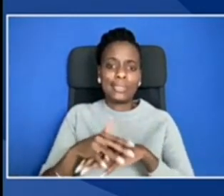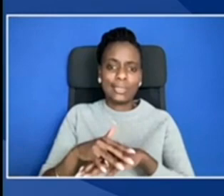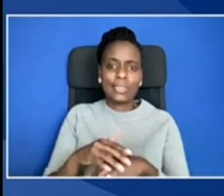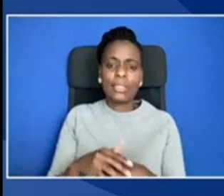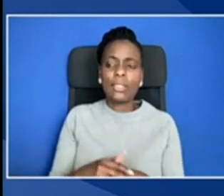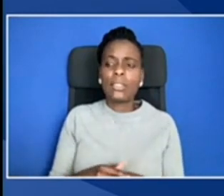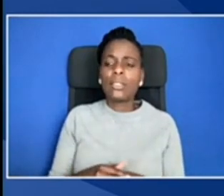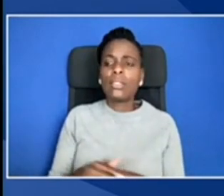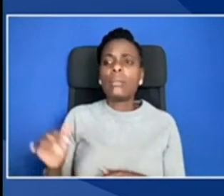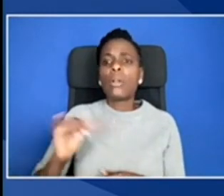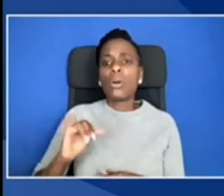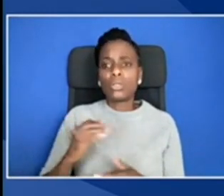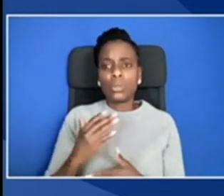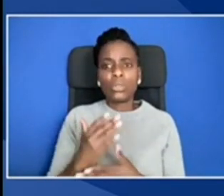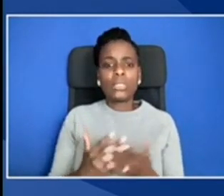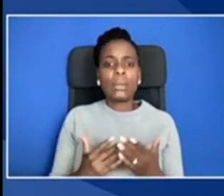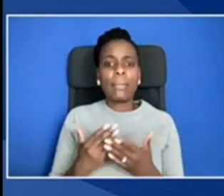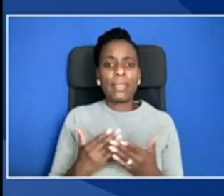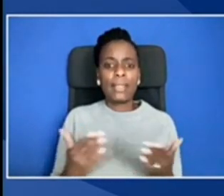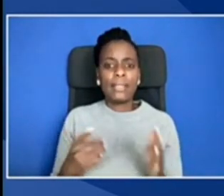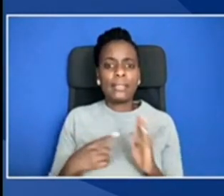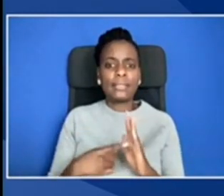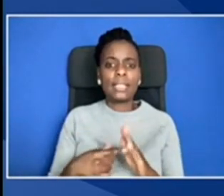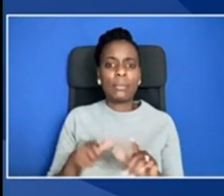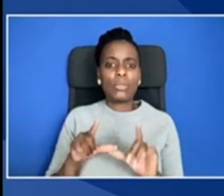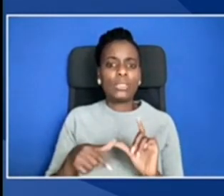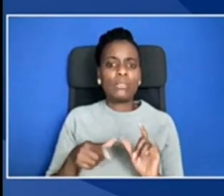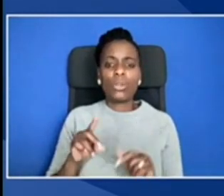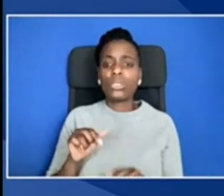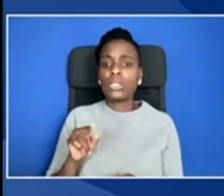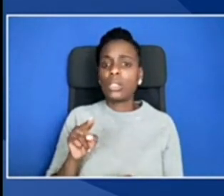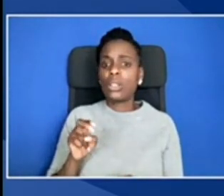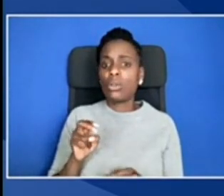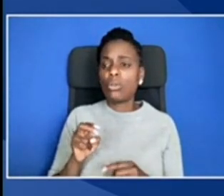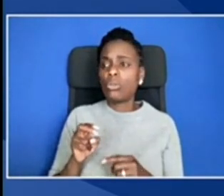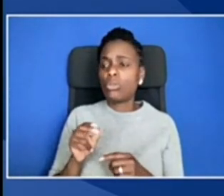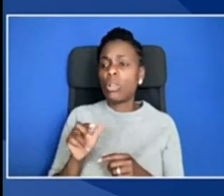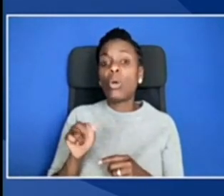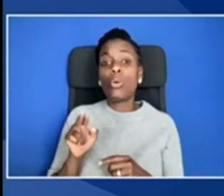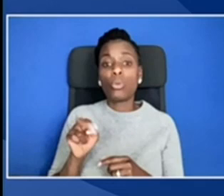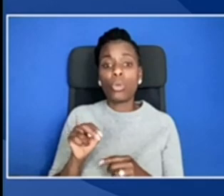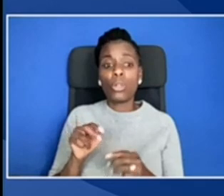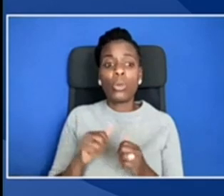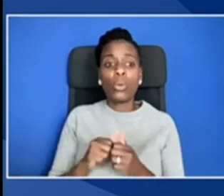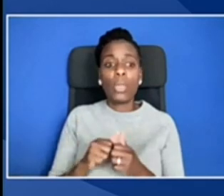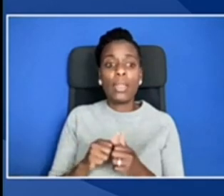that some things like defaulted loans with Federal benefits offset are always